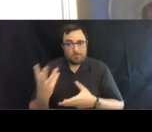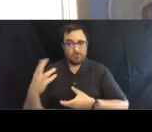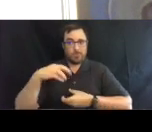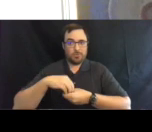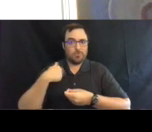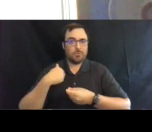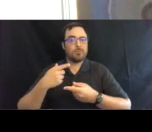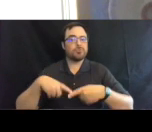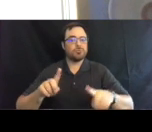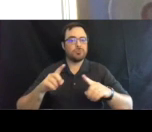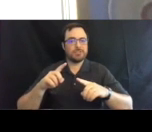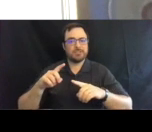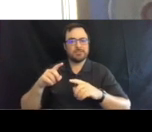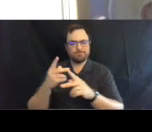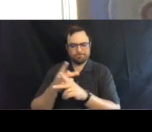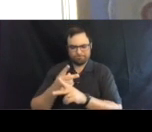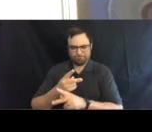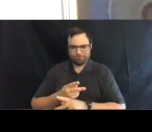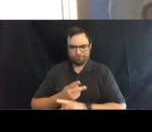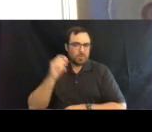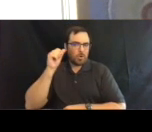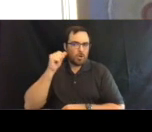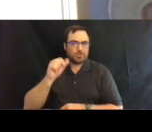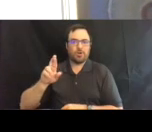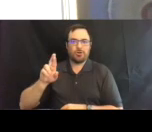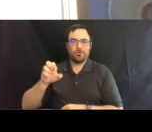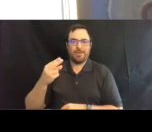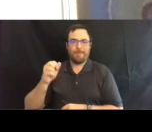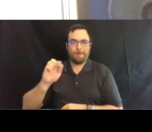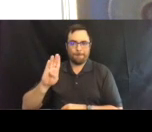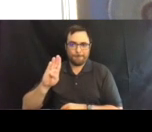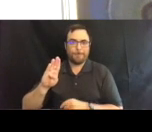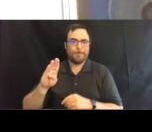auditory rehab session is our top down skills so we want to be working on